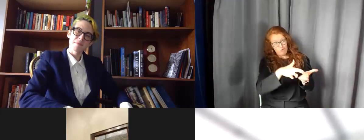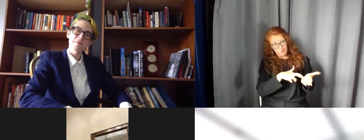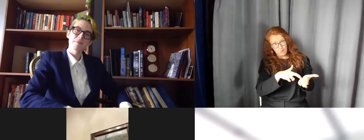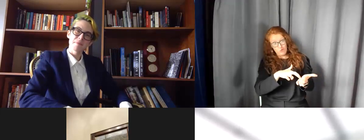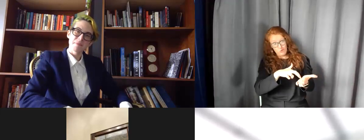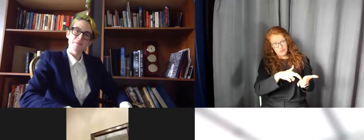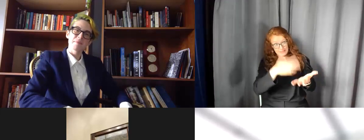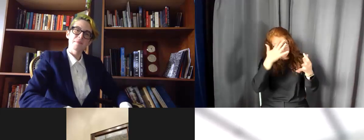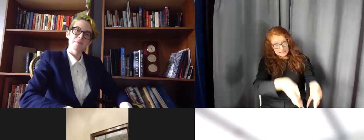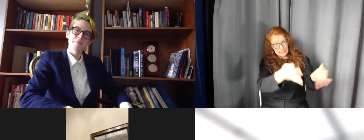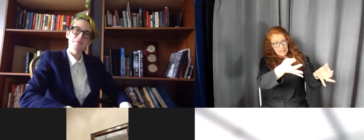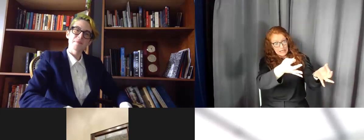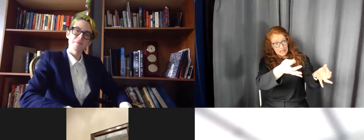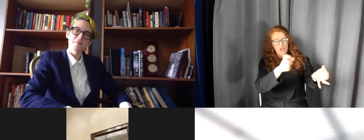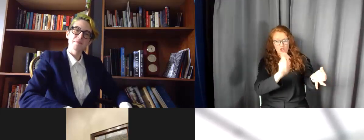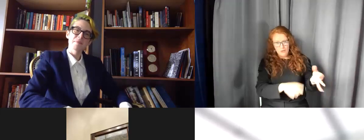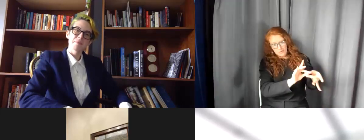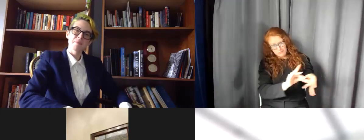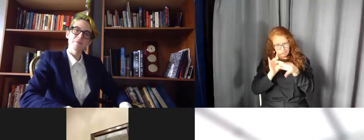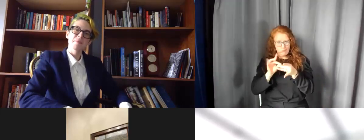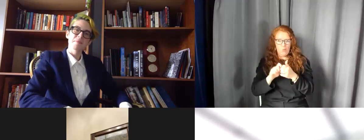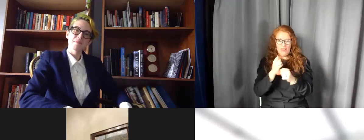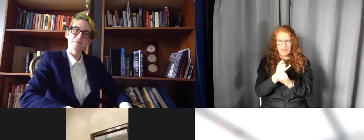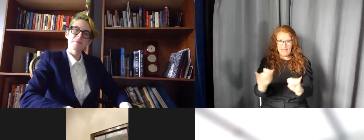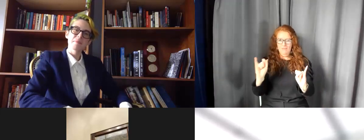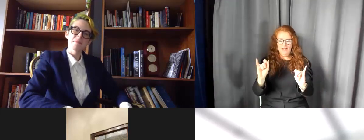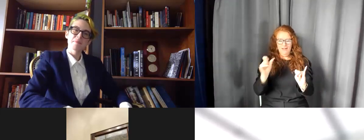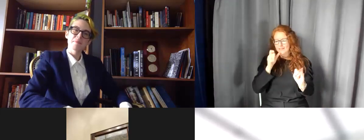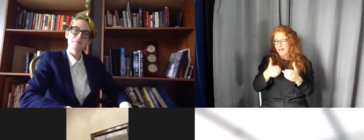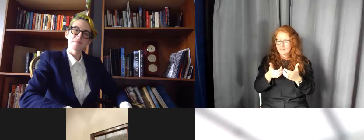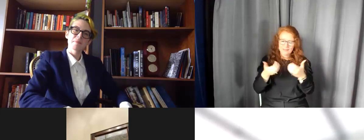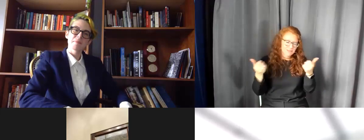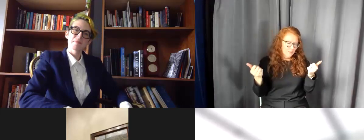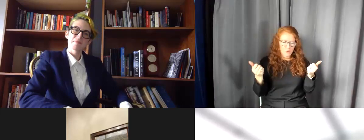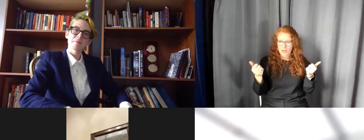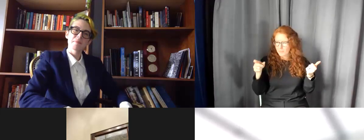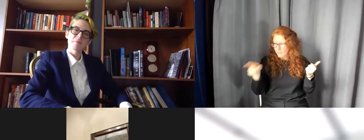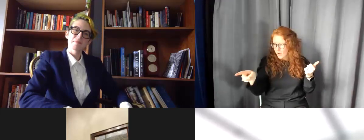Jordan Radford: is not to separate Jordan Radford: folks